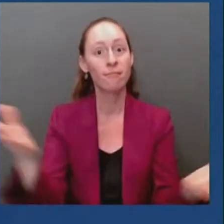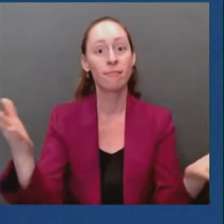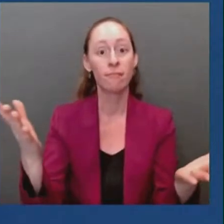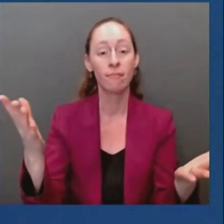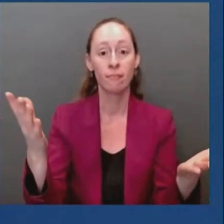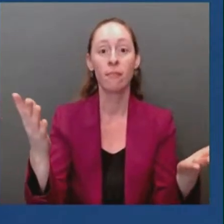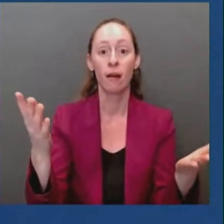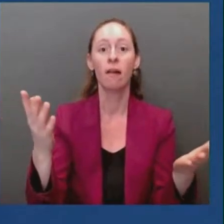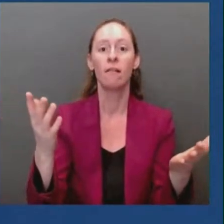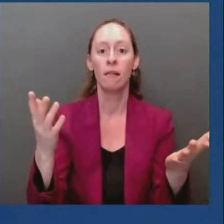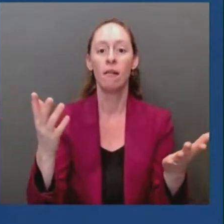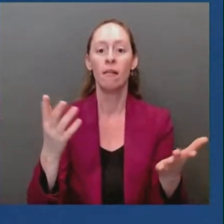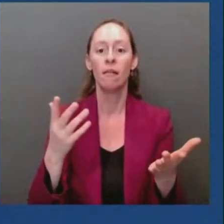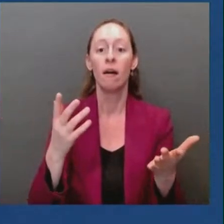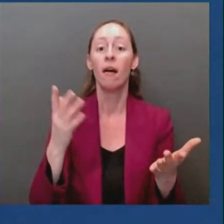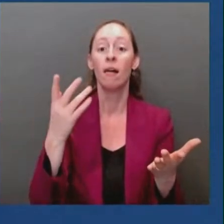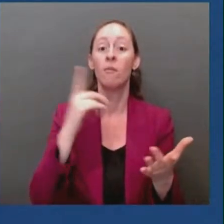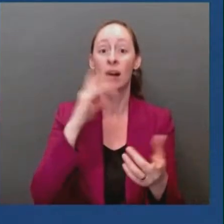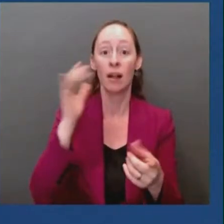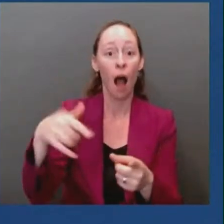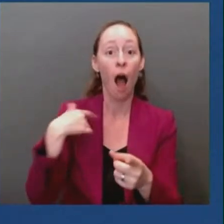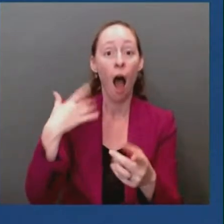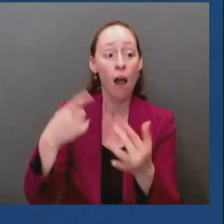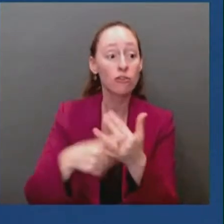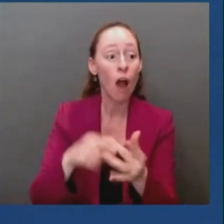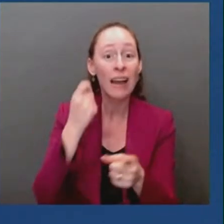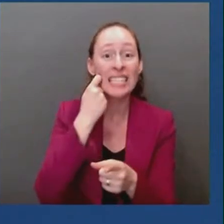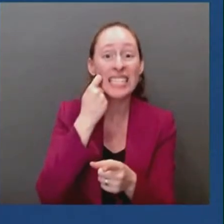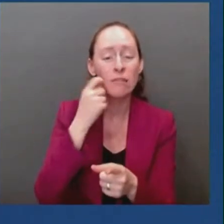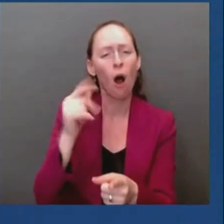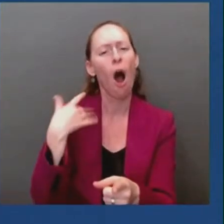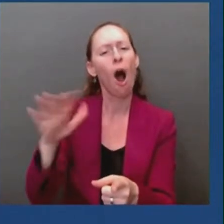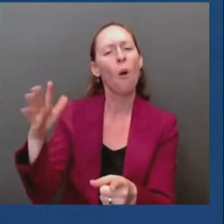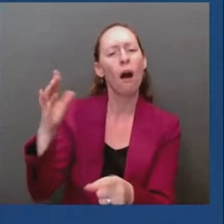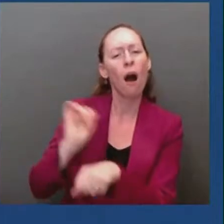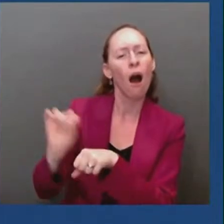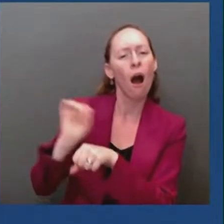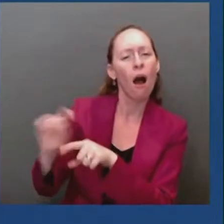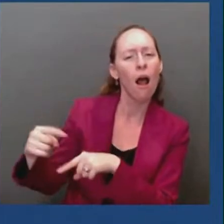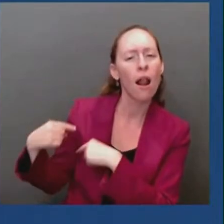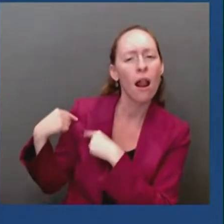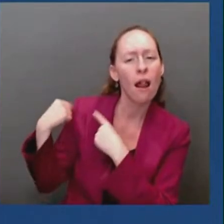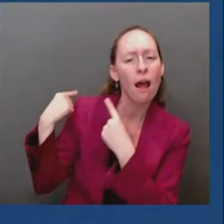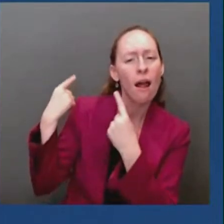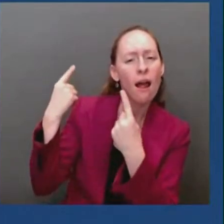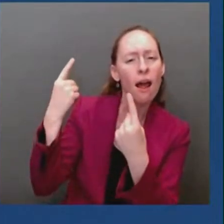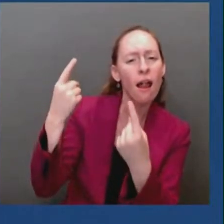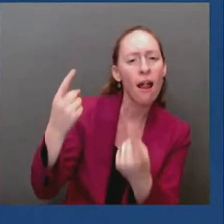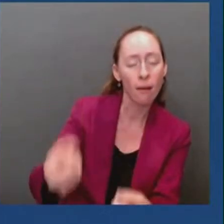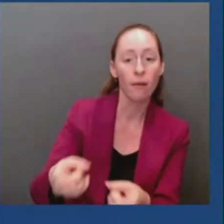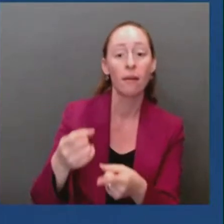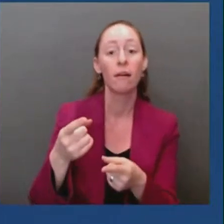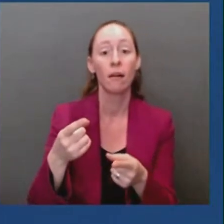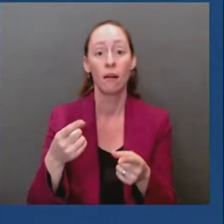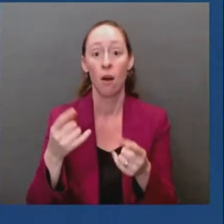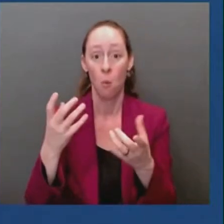TODAY DID NOT GET EXECUTED TODAY, HE GOT EXECUTED FAR IN ADVANCE.